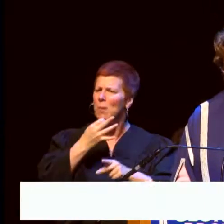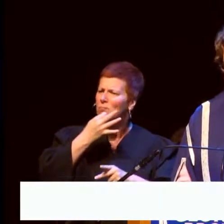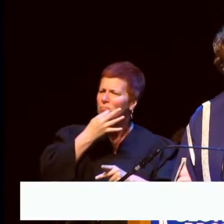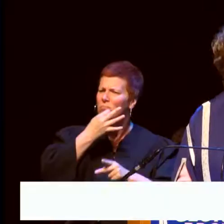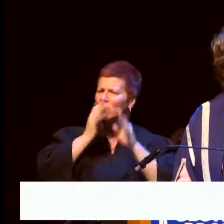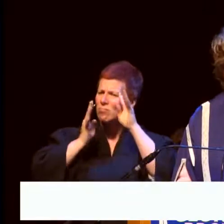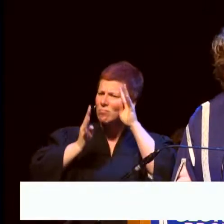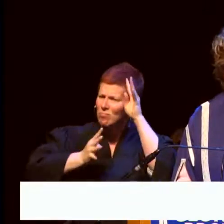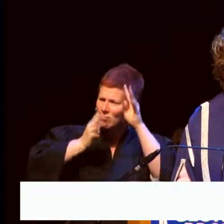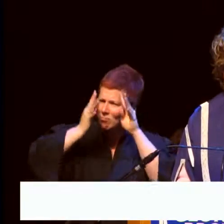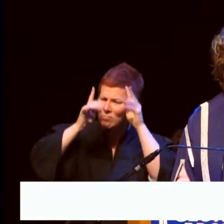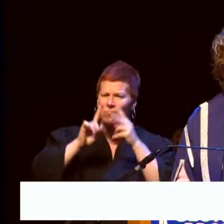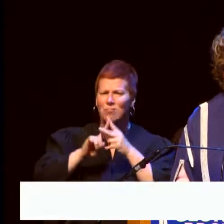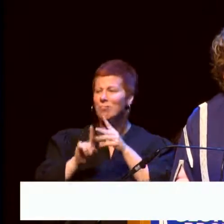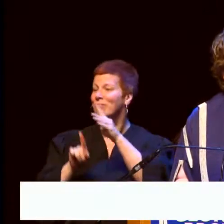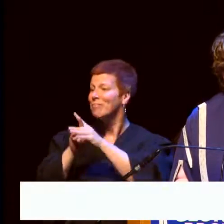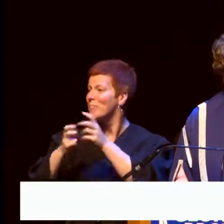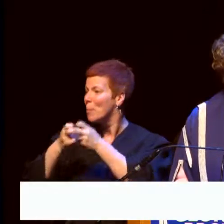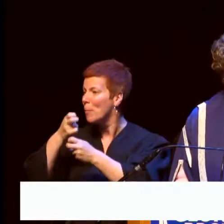FUTURE LEADERS AND LIFE-LONG LEARNERS.